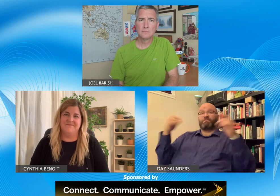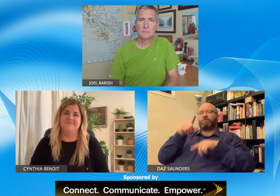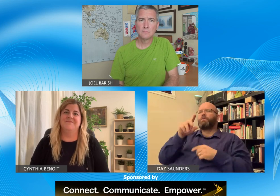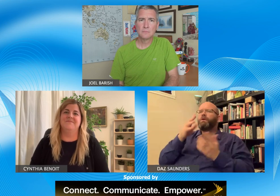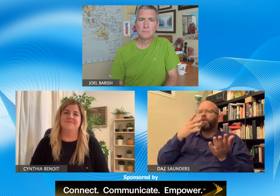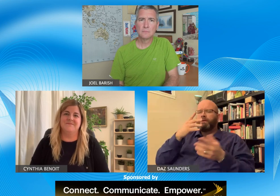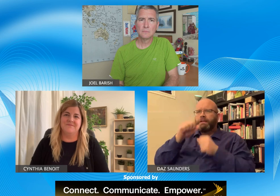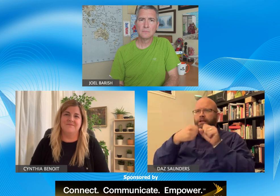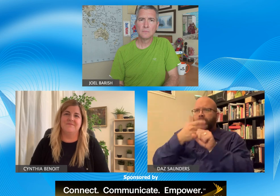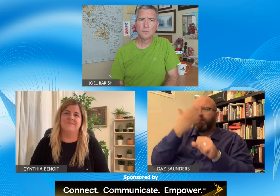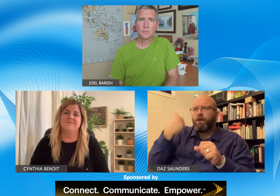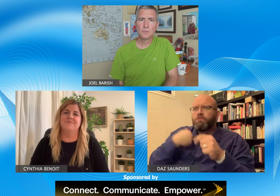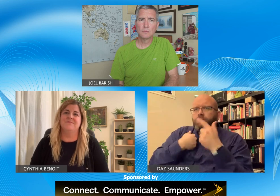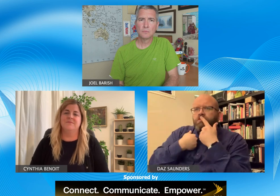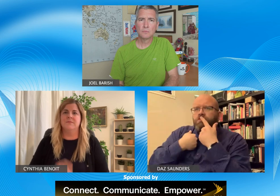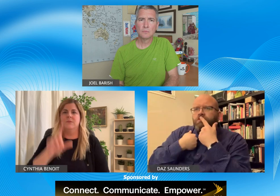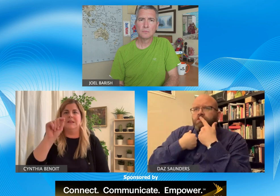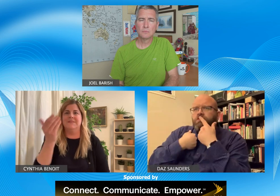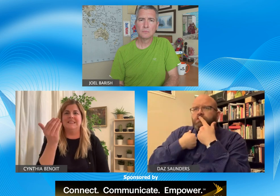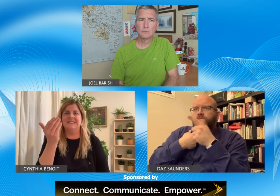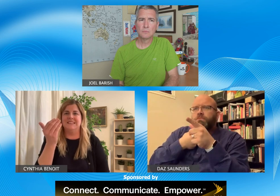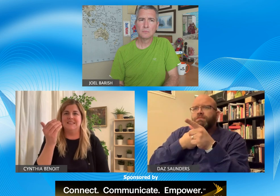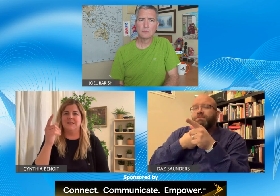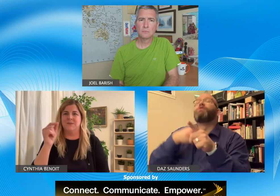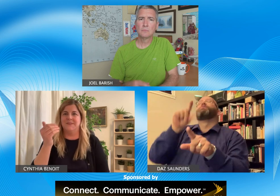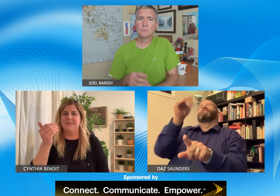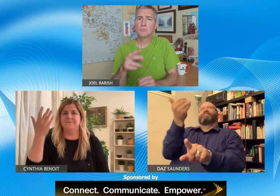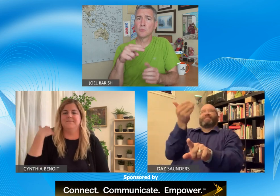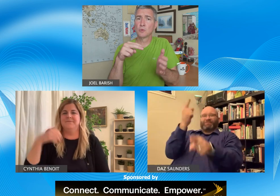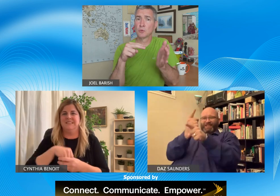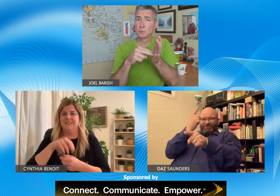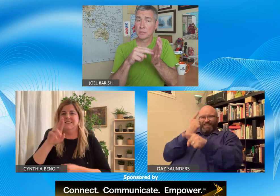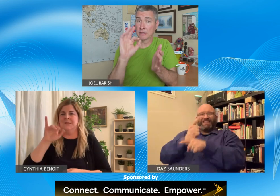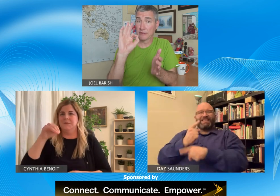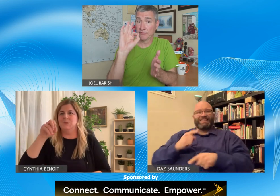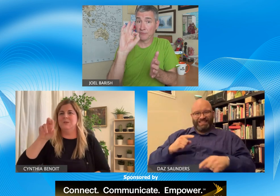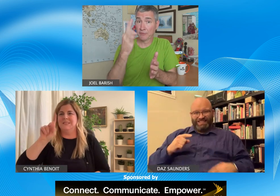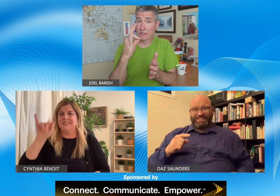and it was a successful event. I can’t quite remember when it was. Cynthia can you help me out? It was in 2015. That’s right, 2015! In Rimouski.